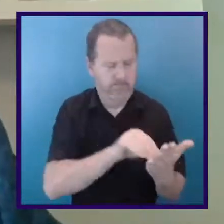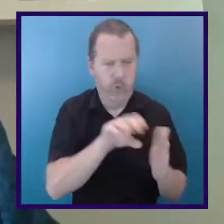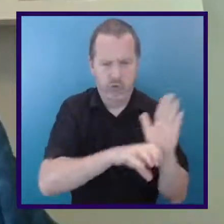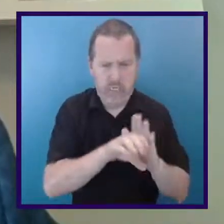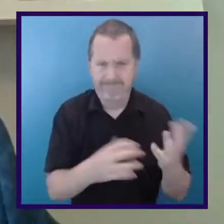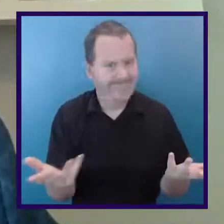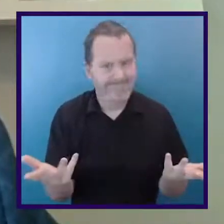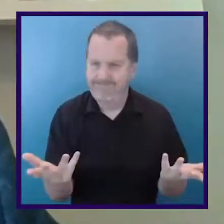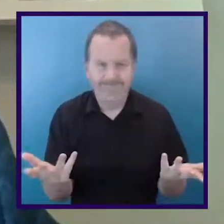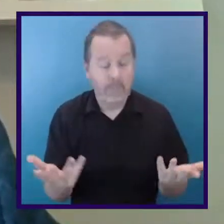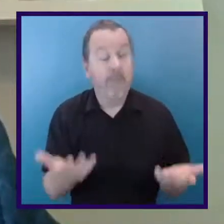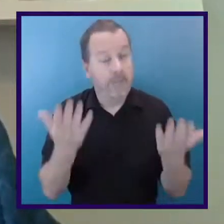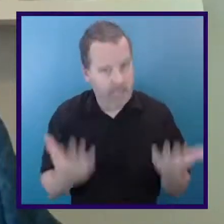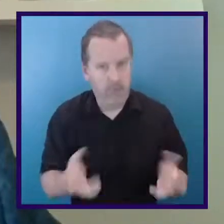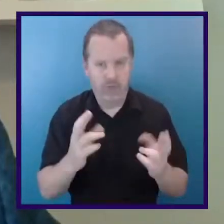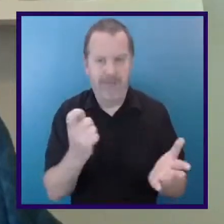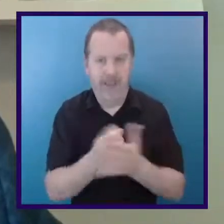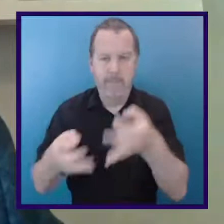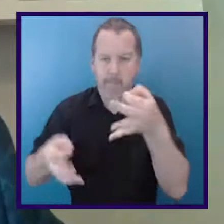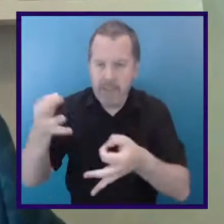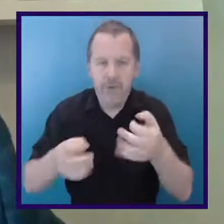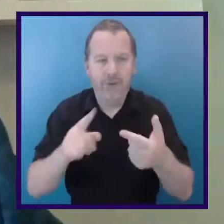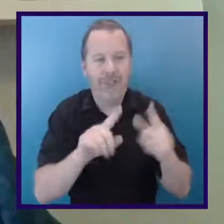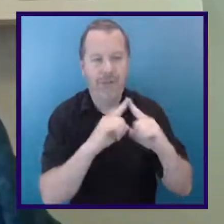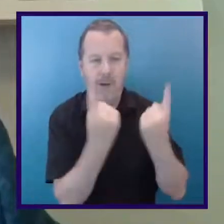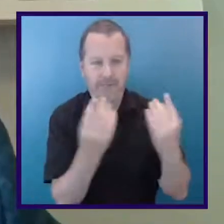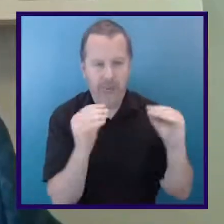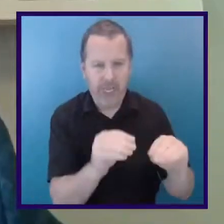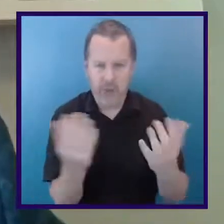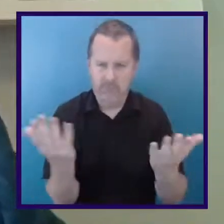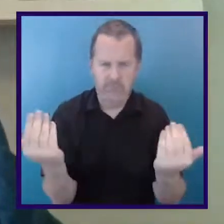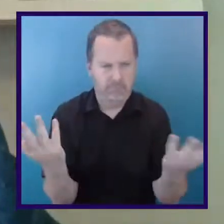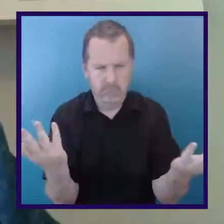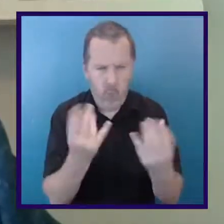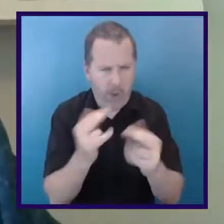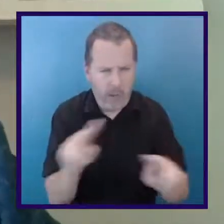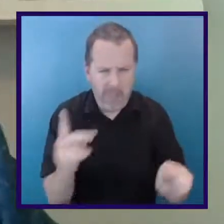and it's time that our politicians, and our officials at Department of Education, explain